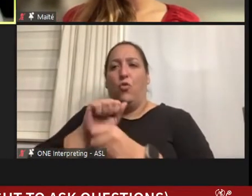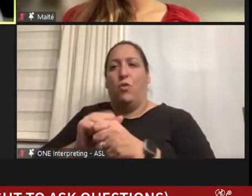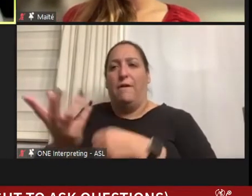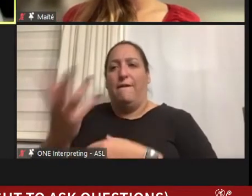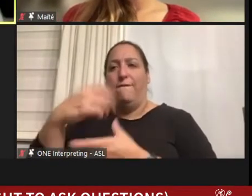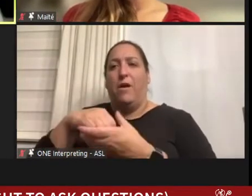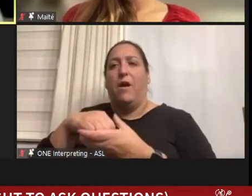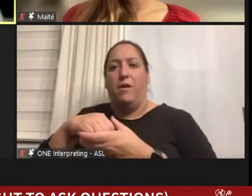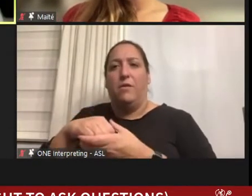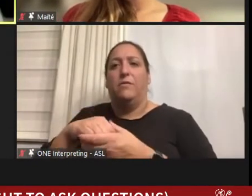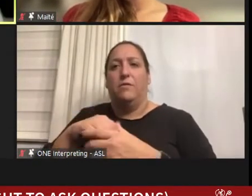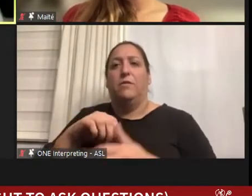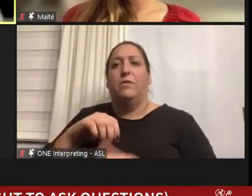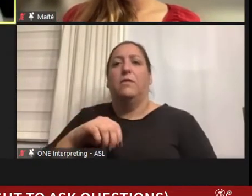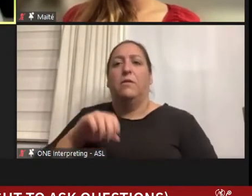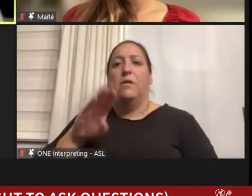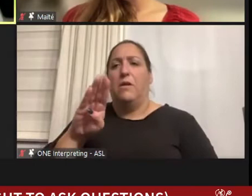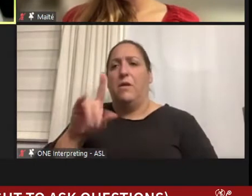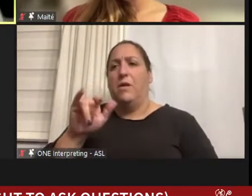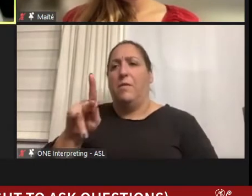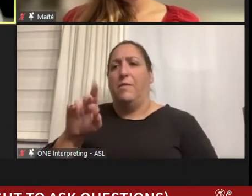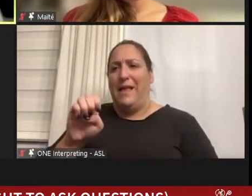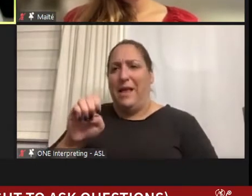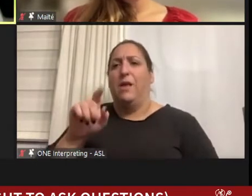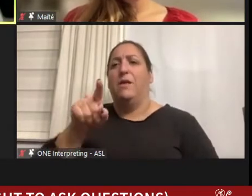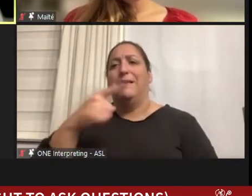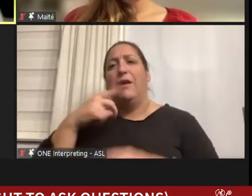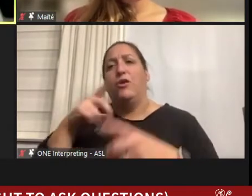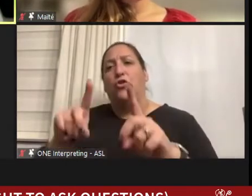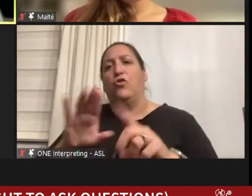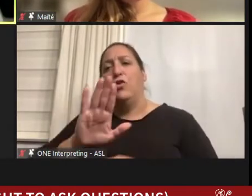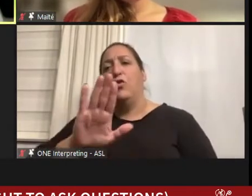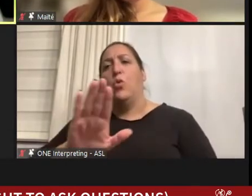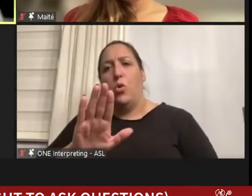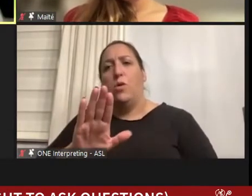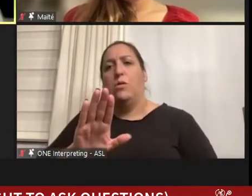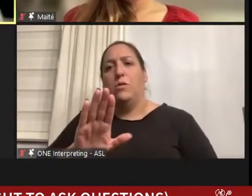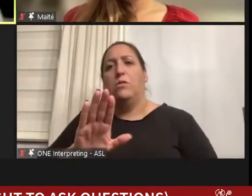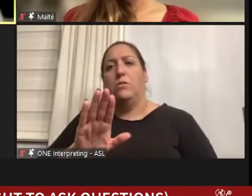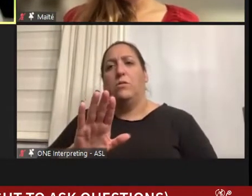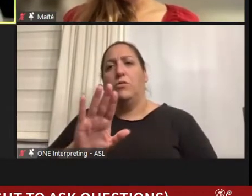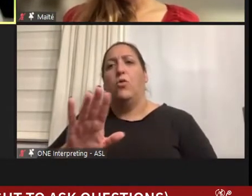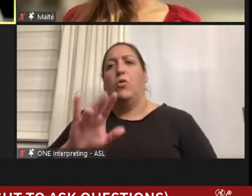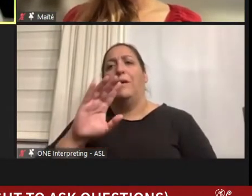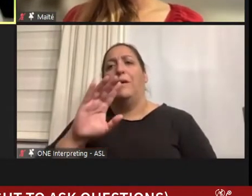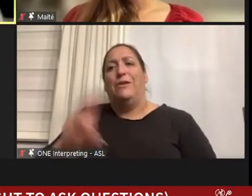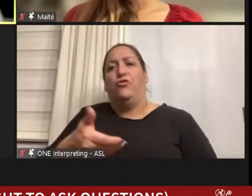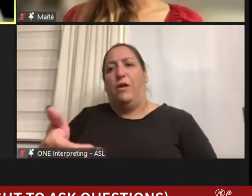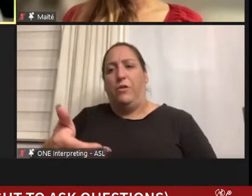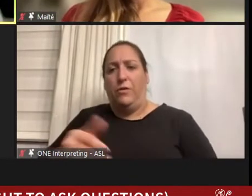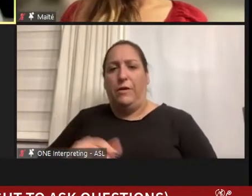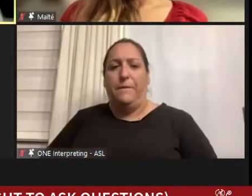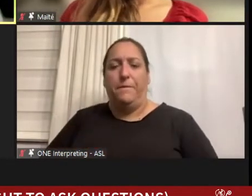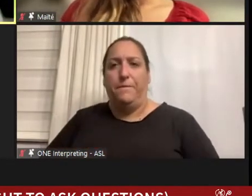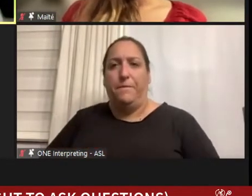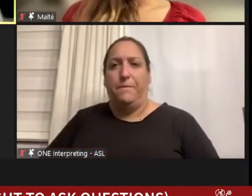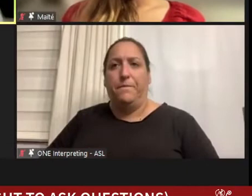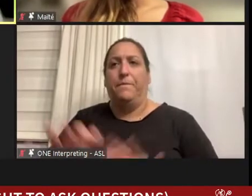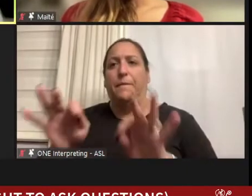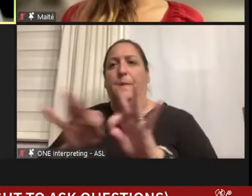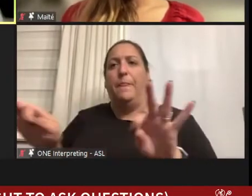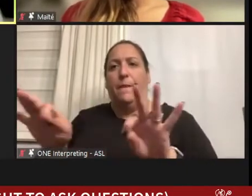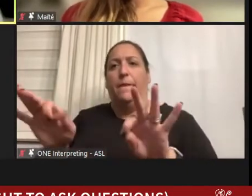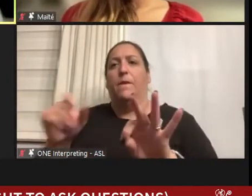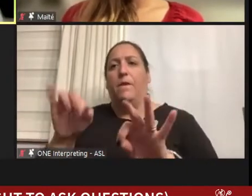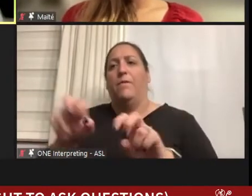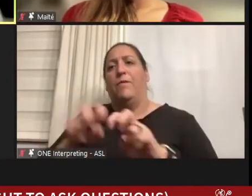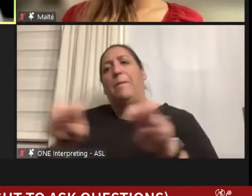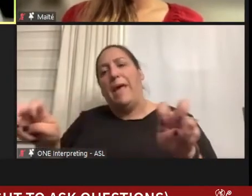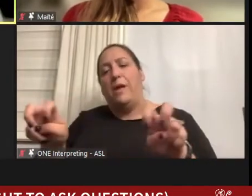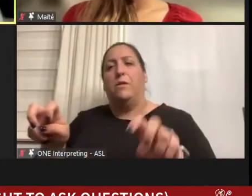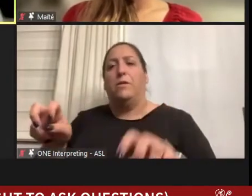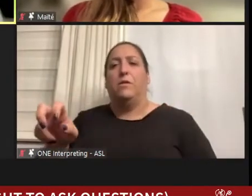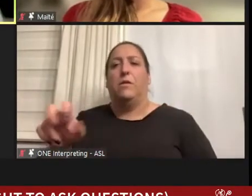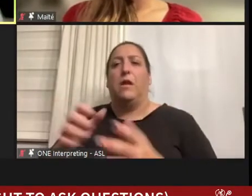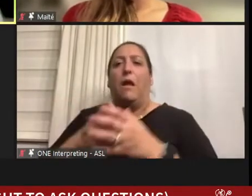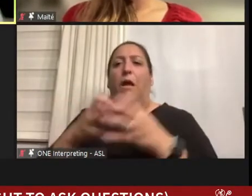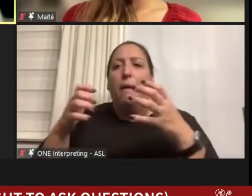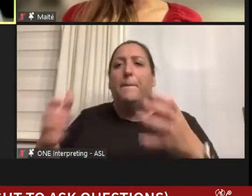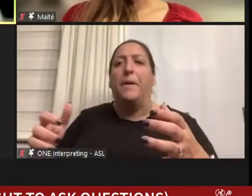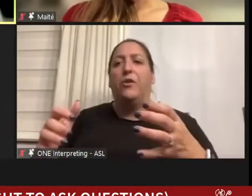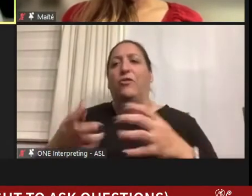you hinted at this during your introductory comments. About how much extra work it took to